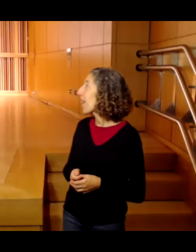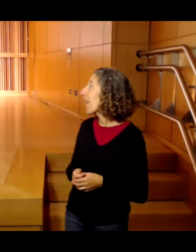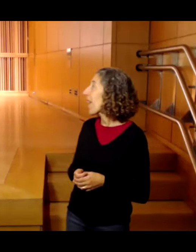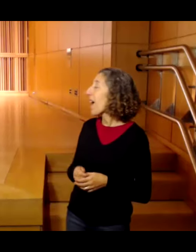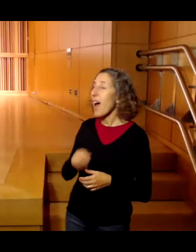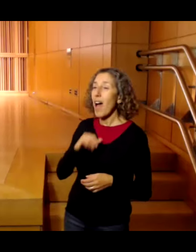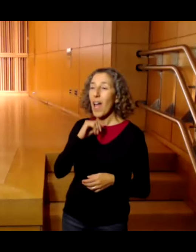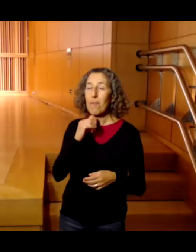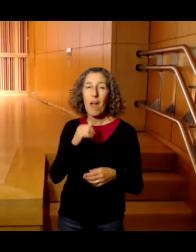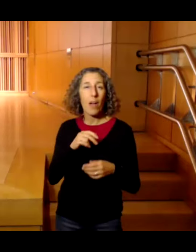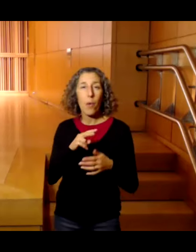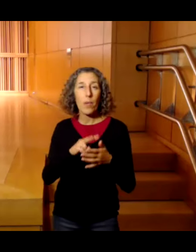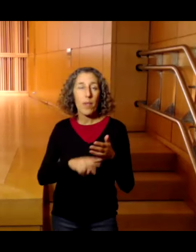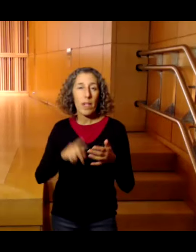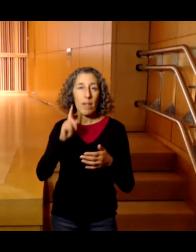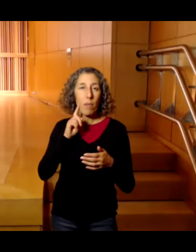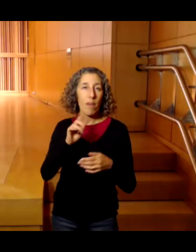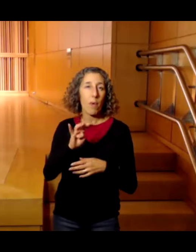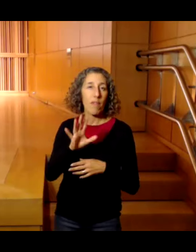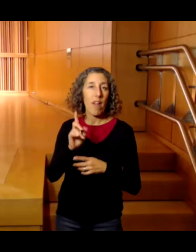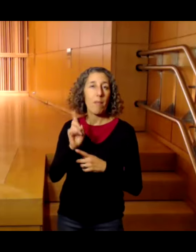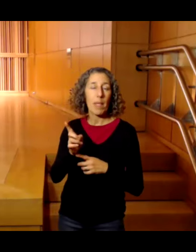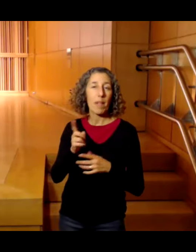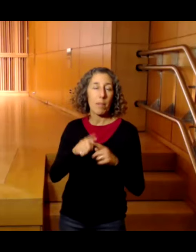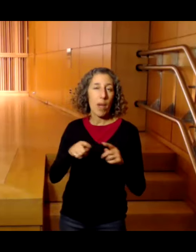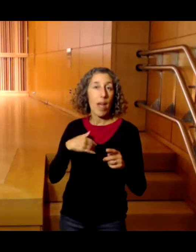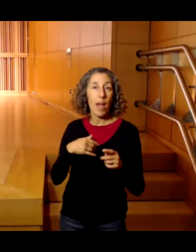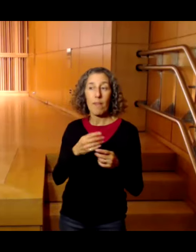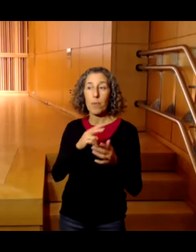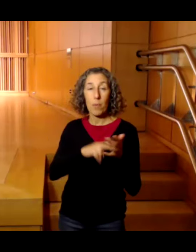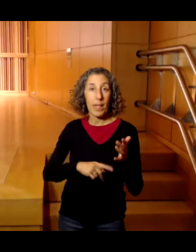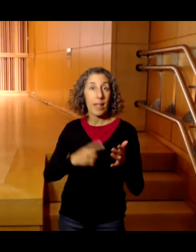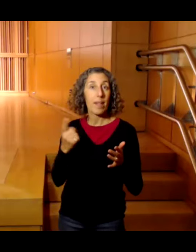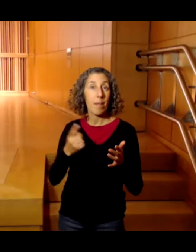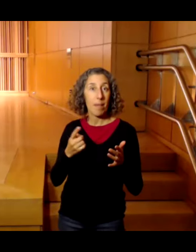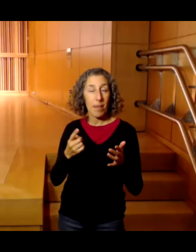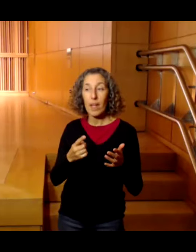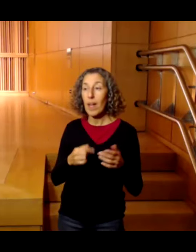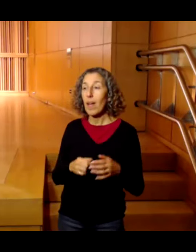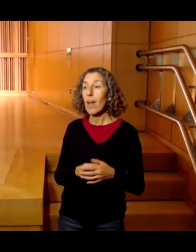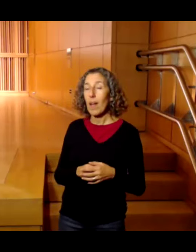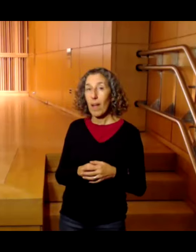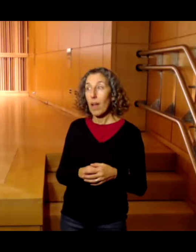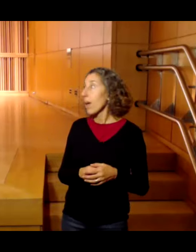It's in two parts. Both parts of them work.